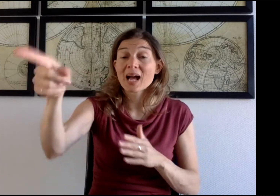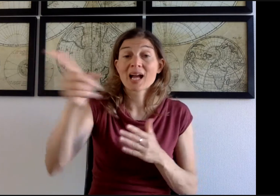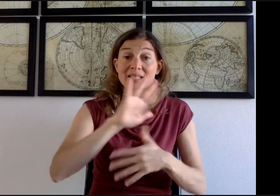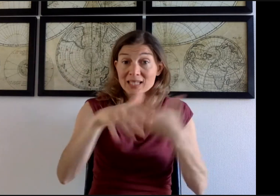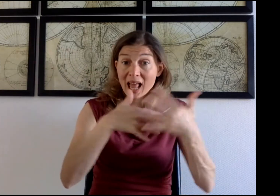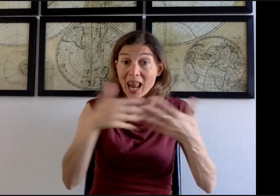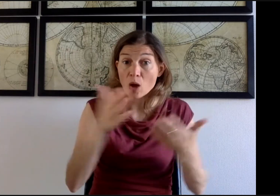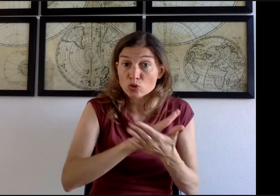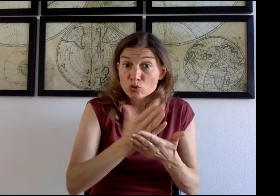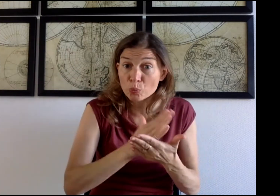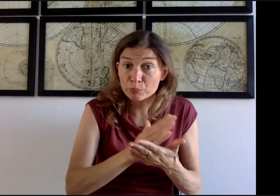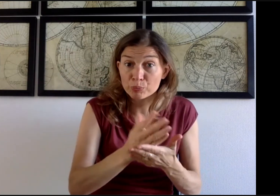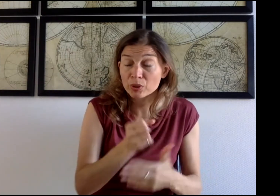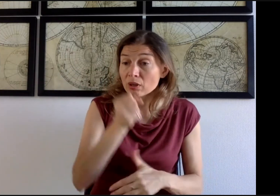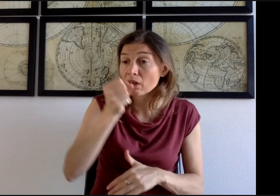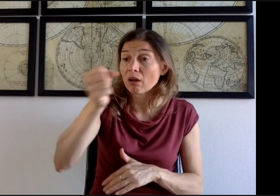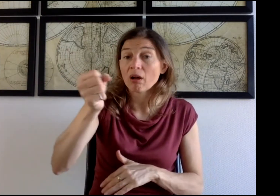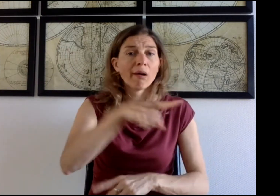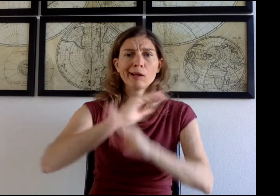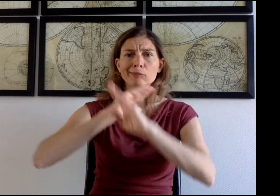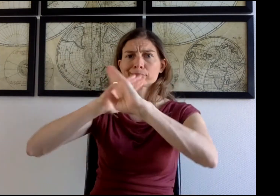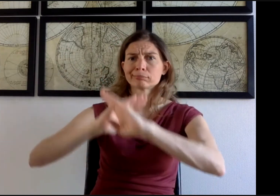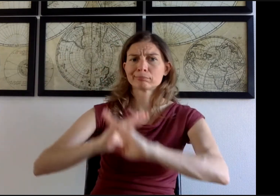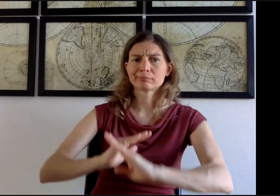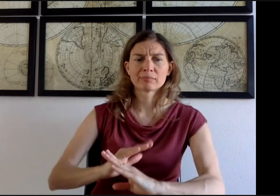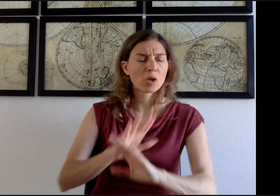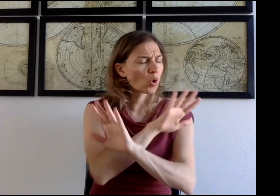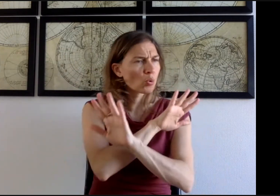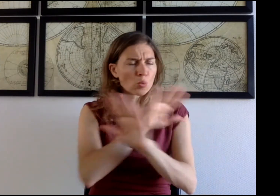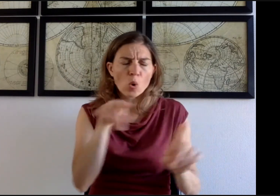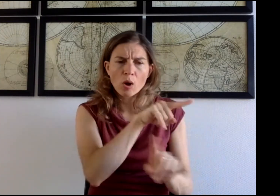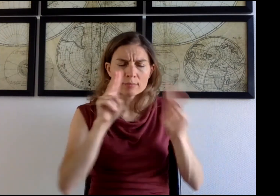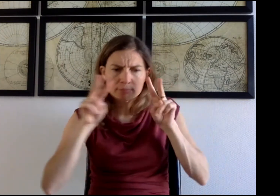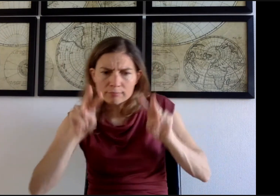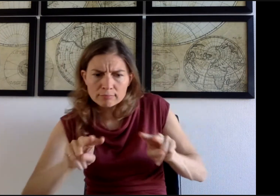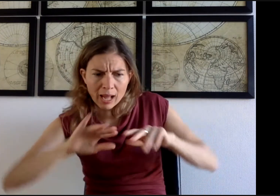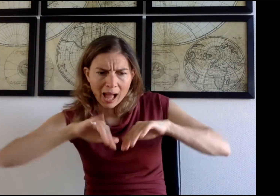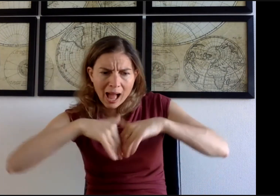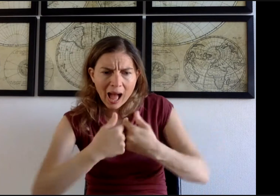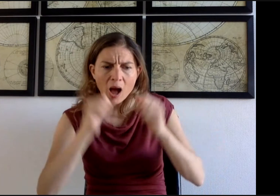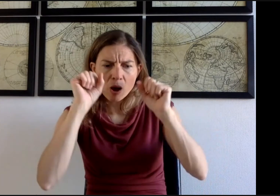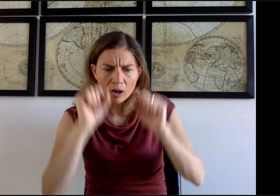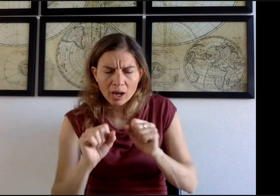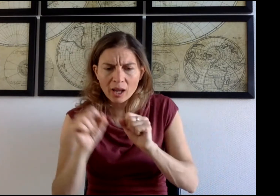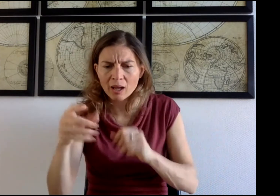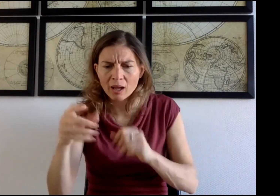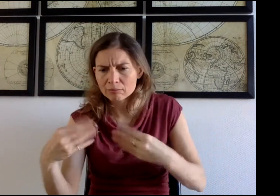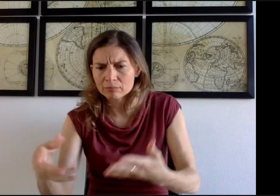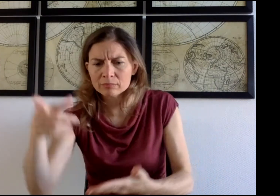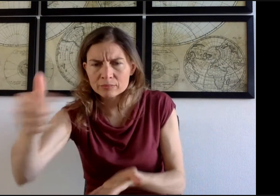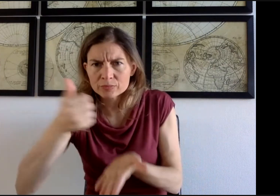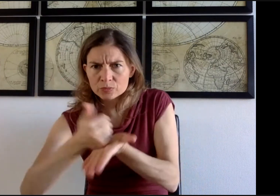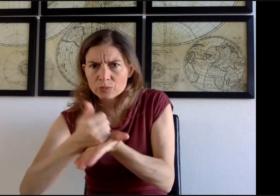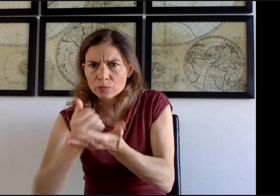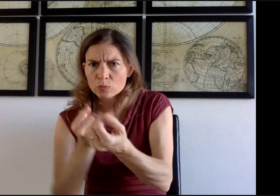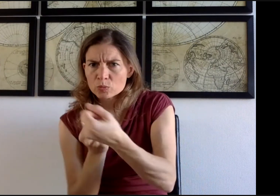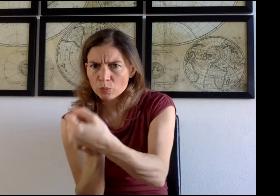Concerning social protection, persons with disabilities or dependent